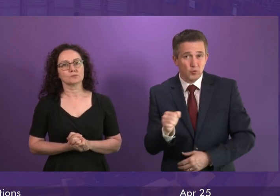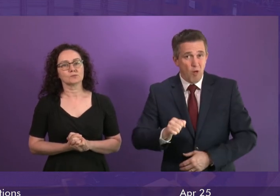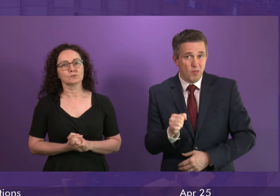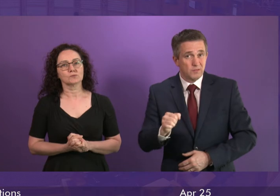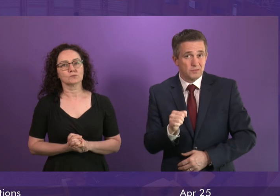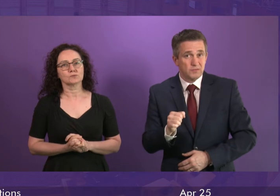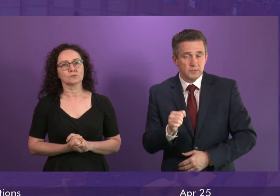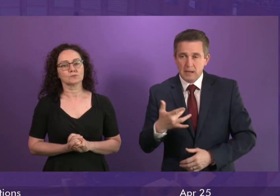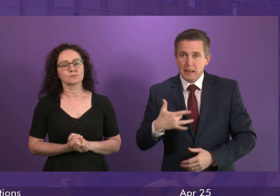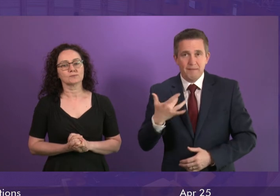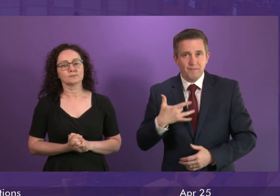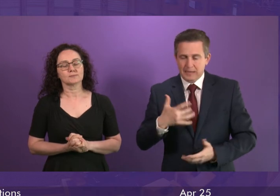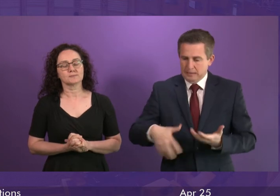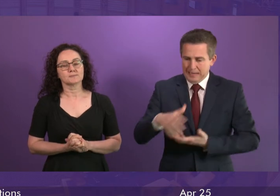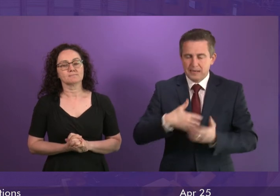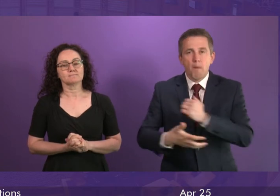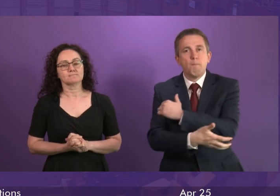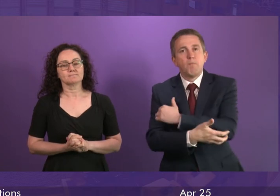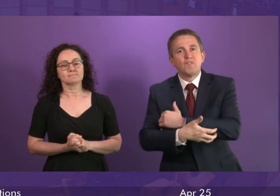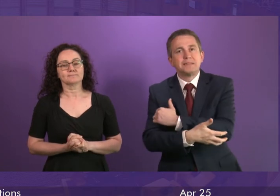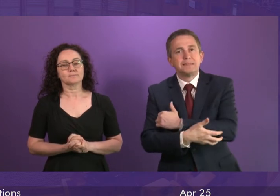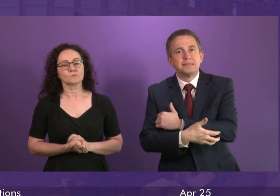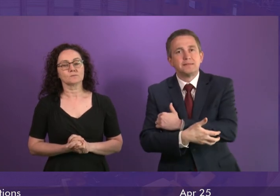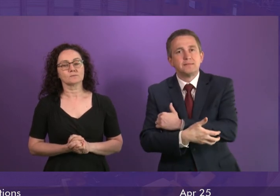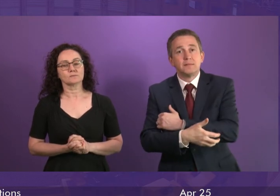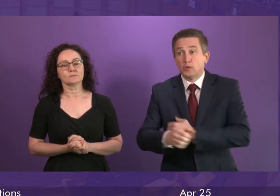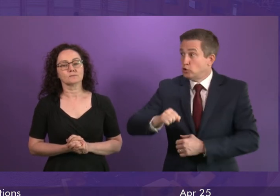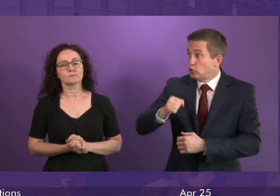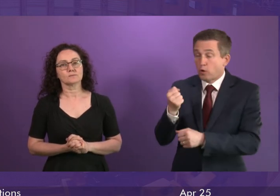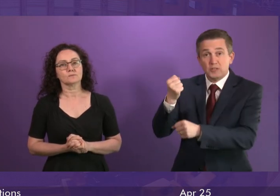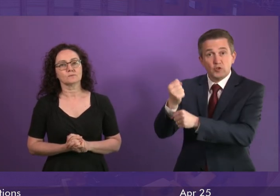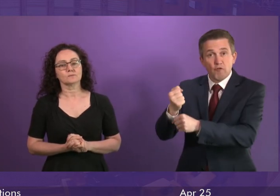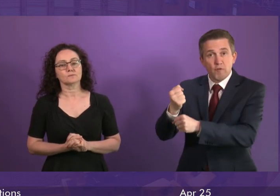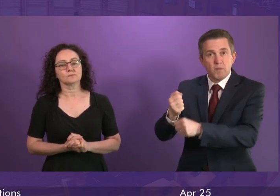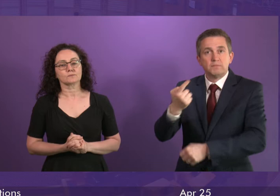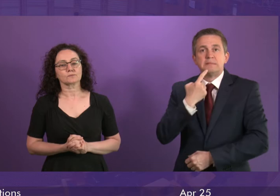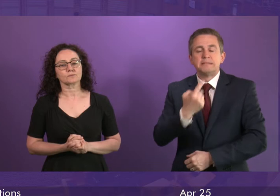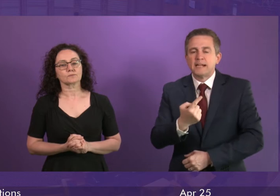growing up in poverty. The Scottish Government has said that it plans not to introduce an